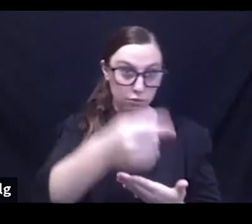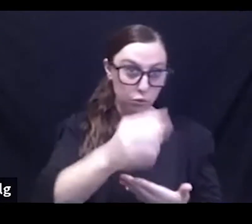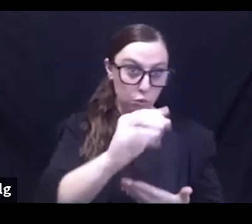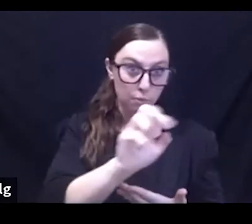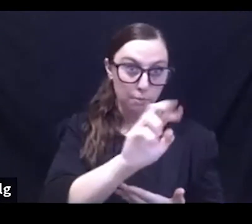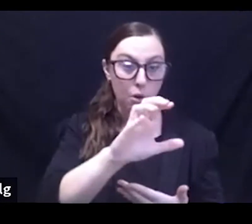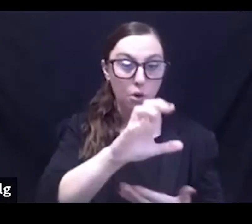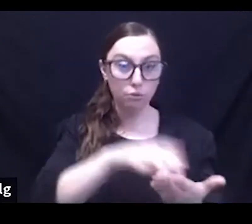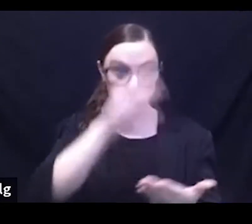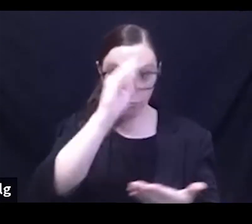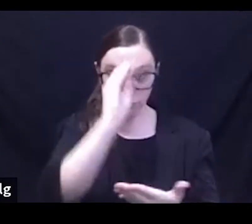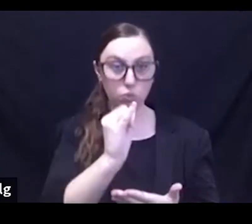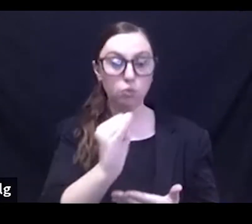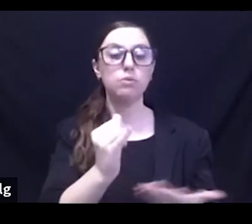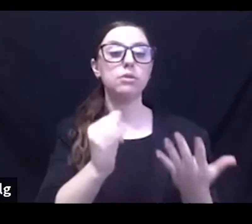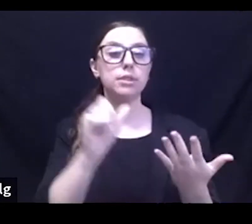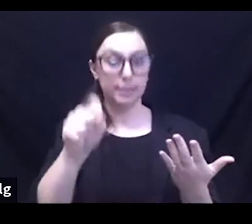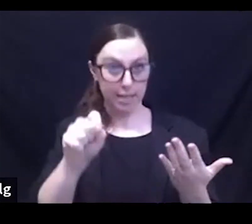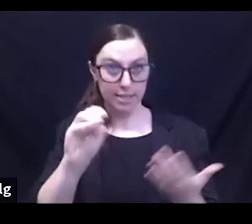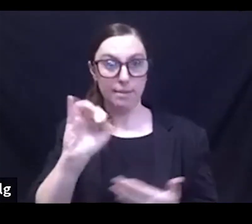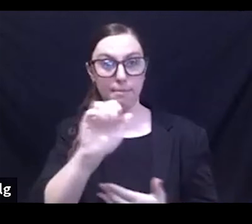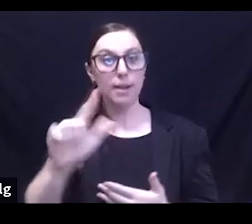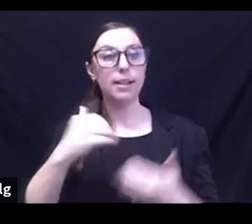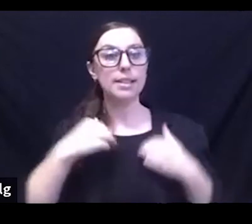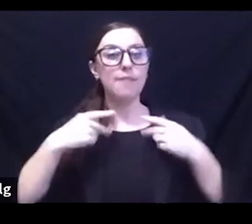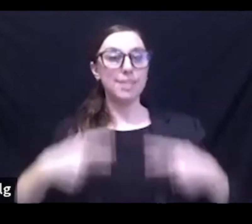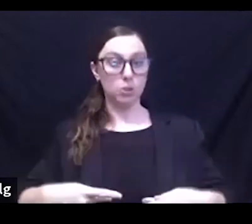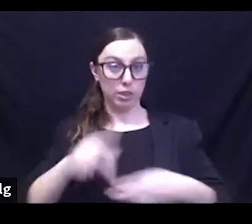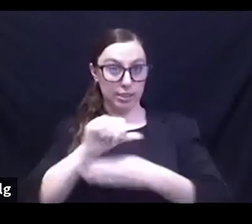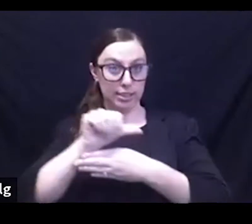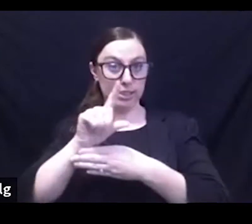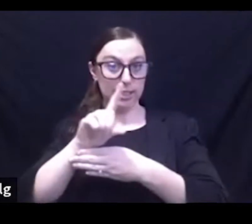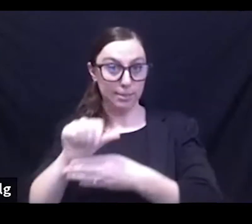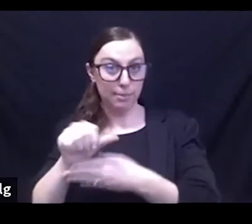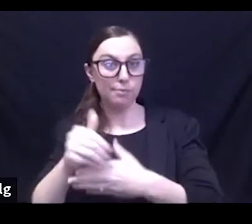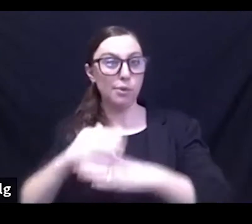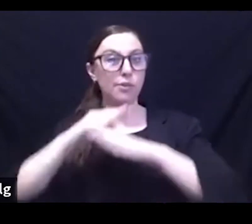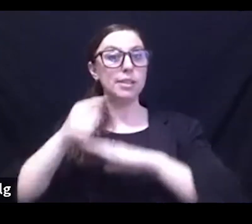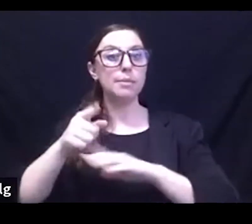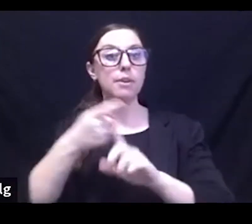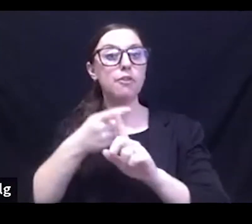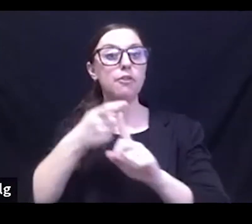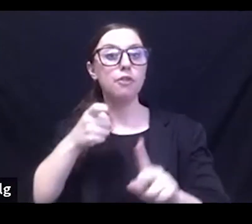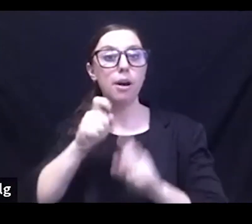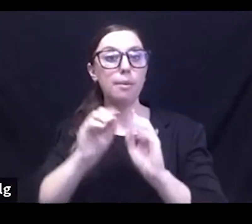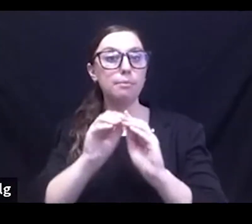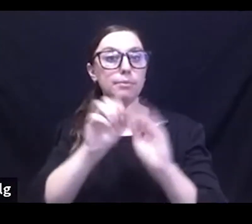Marc, was that, yes, Michael has a physical disability that prevents him from audibly speaking.